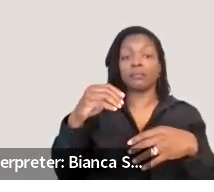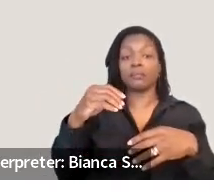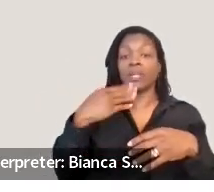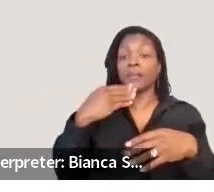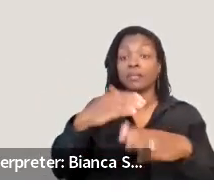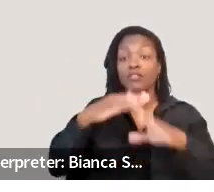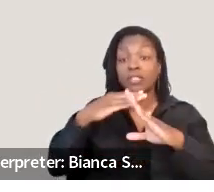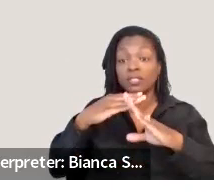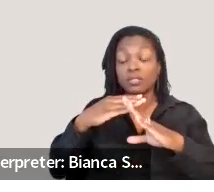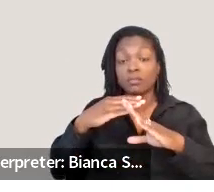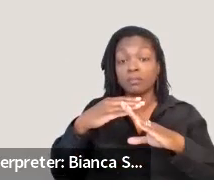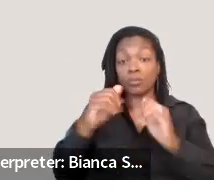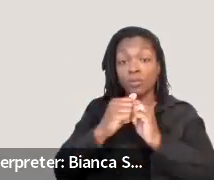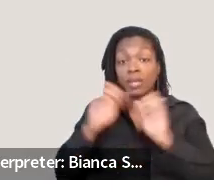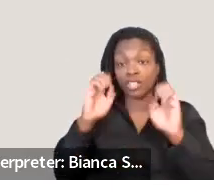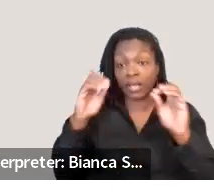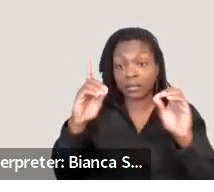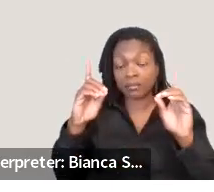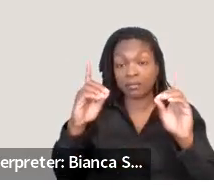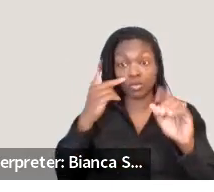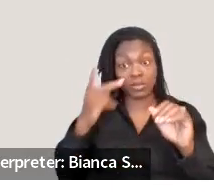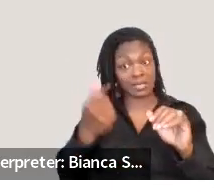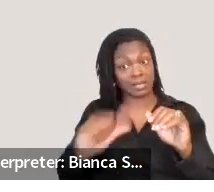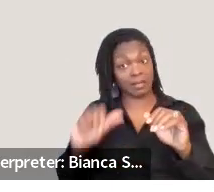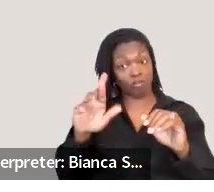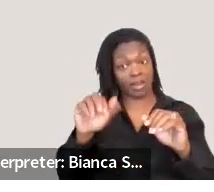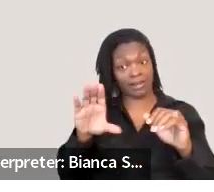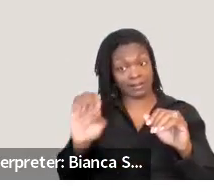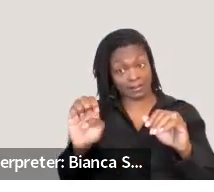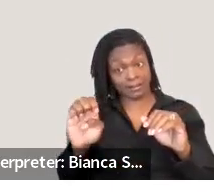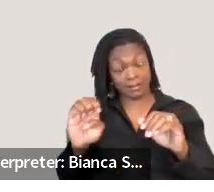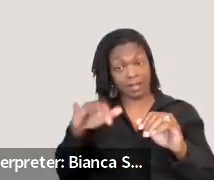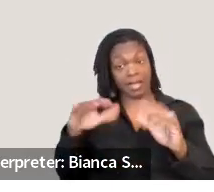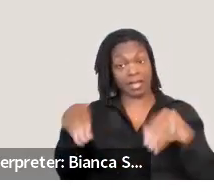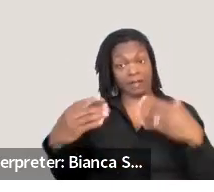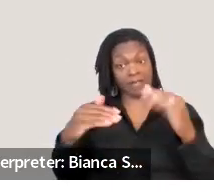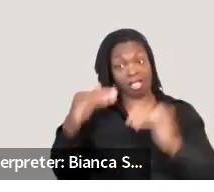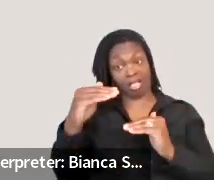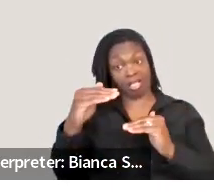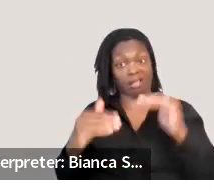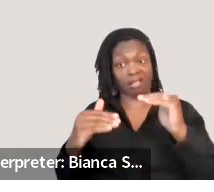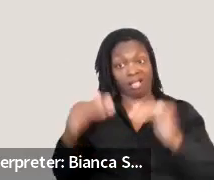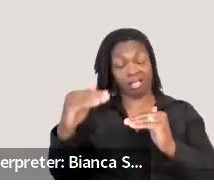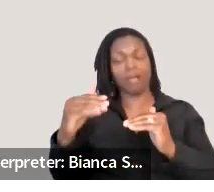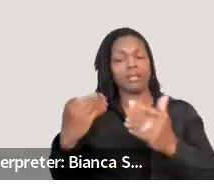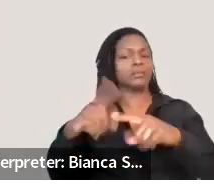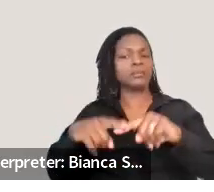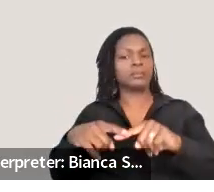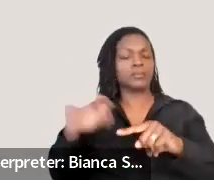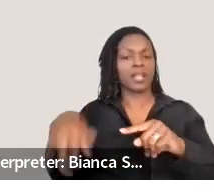When it comes to racing ethnicity. Are they health inequities that we can see? Around education for these different indicators.